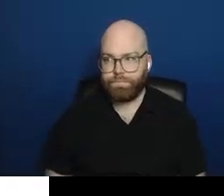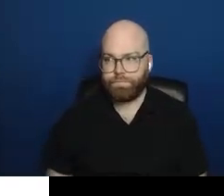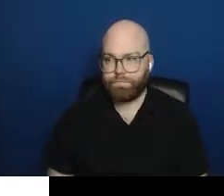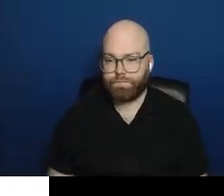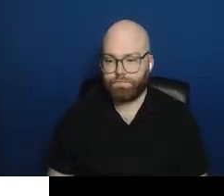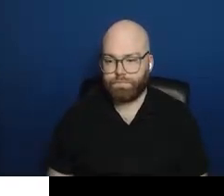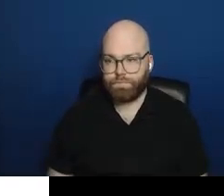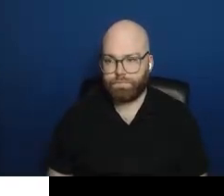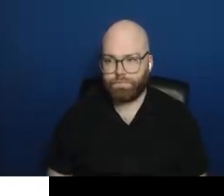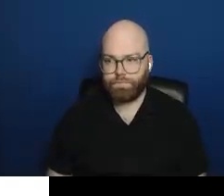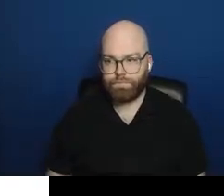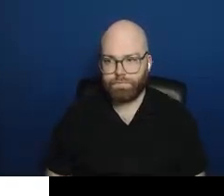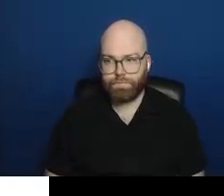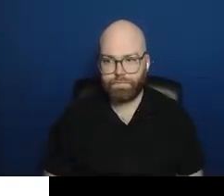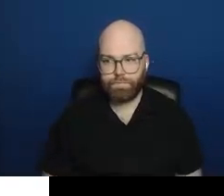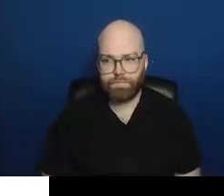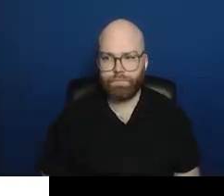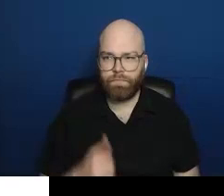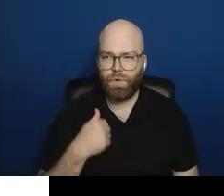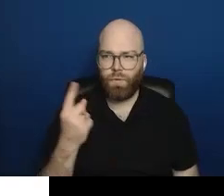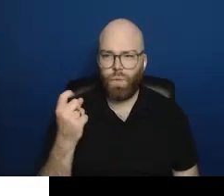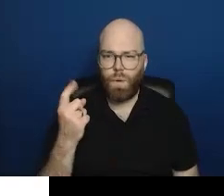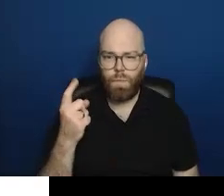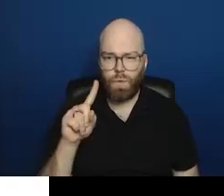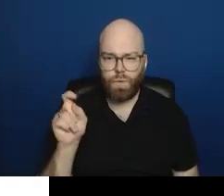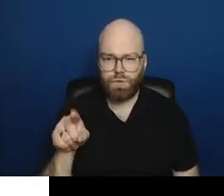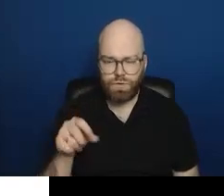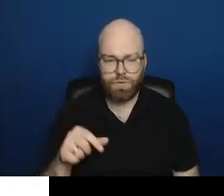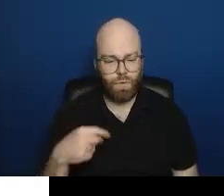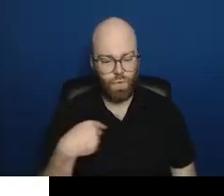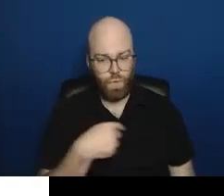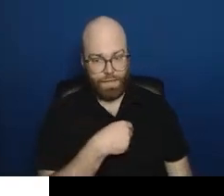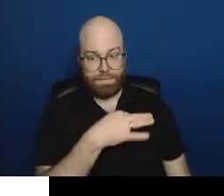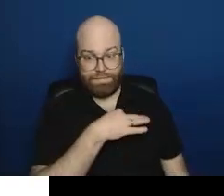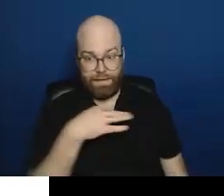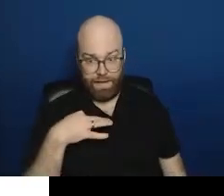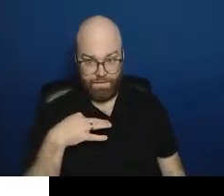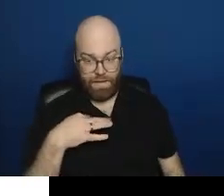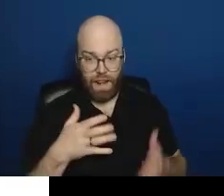Thank you. There is another question. Are we allowed as faculty members to share their information